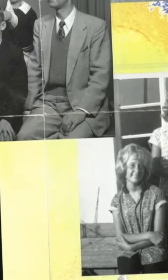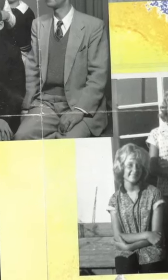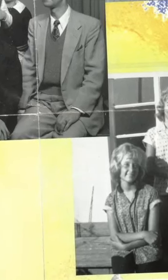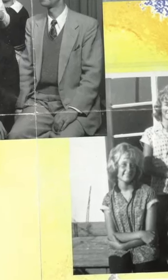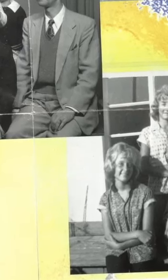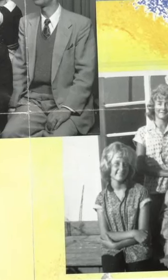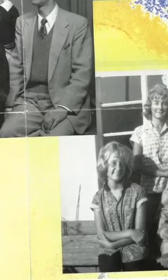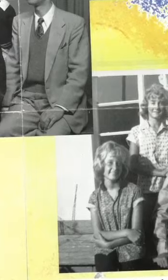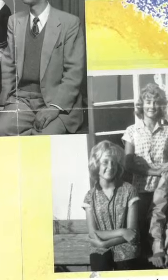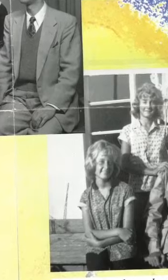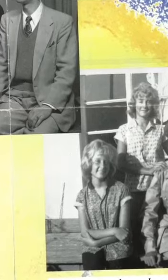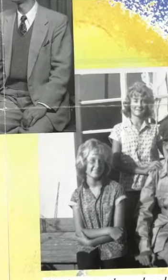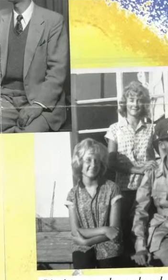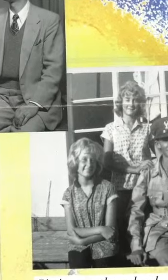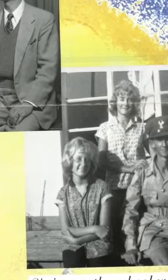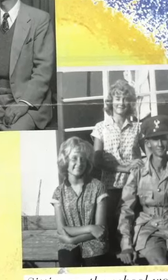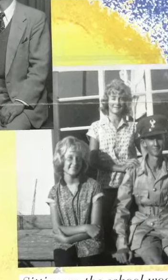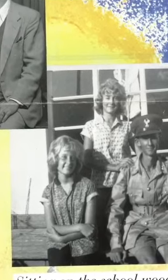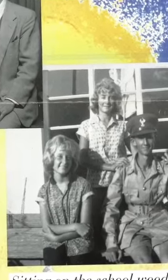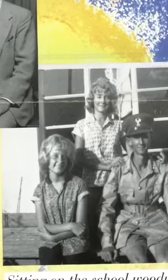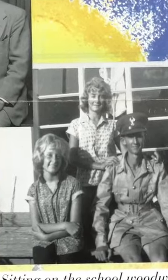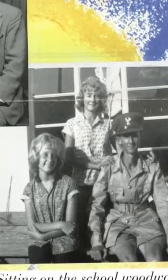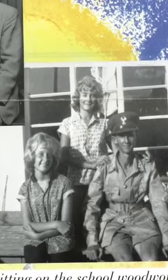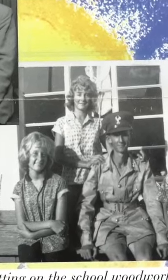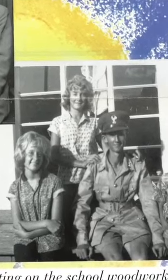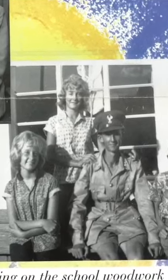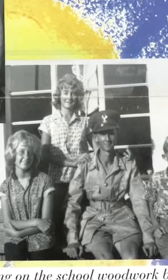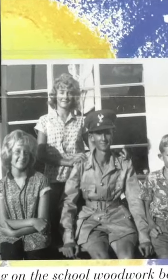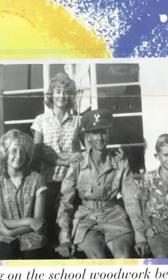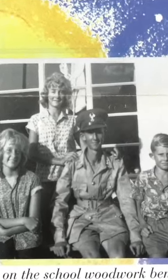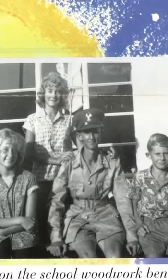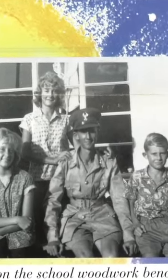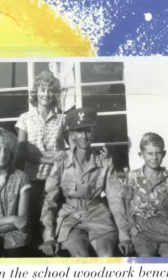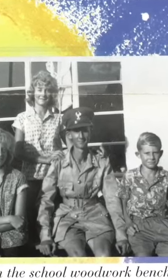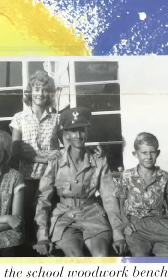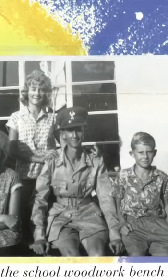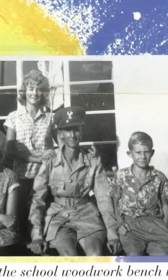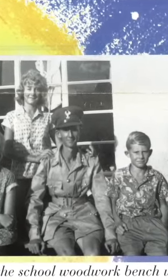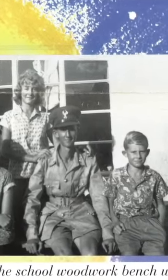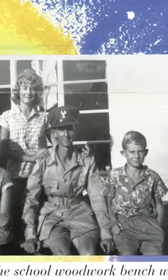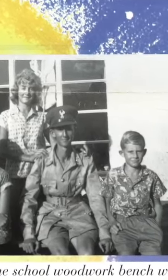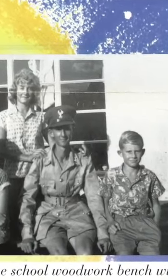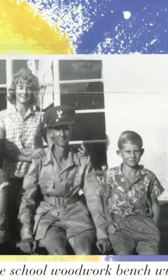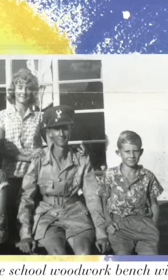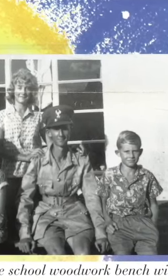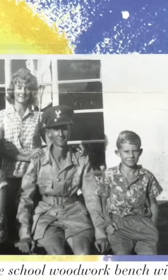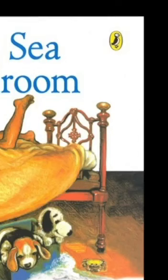A Margaret Wild collaboration is widely considered an endorsement of a young illustrator's work.